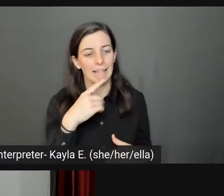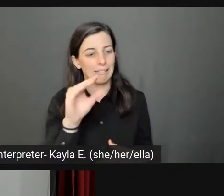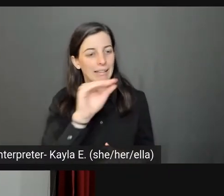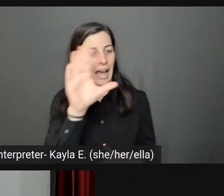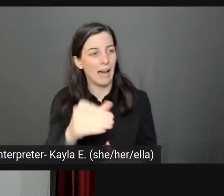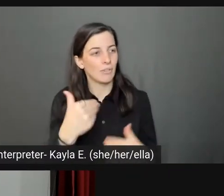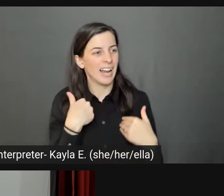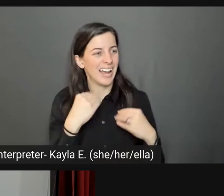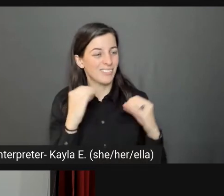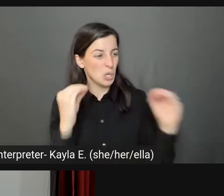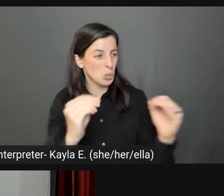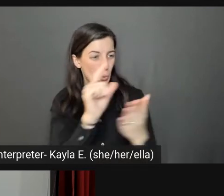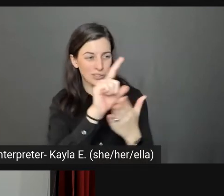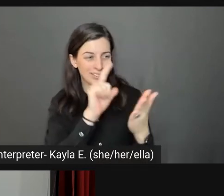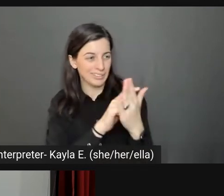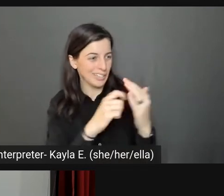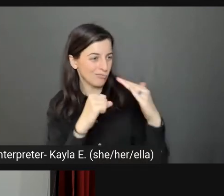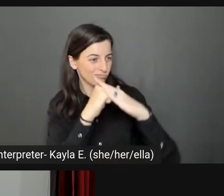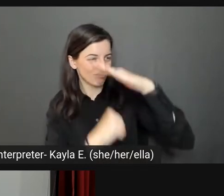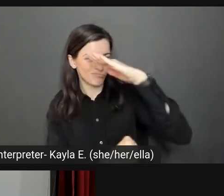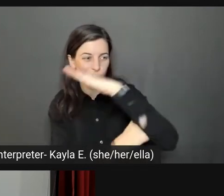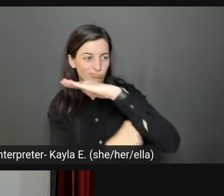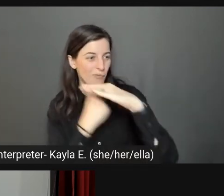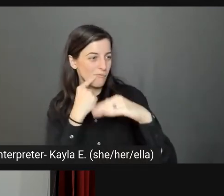or reference that would hold any body accountable.